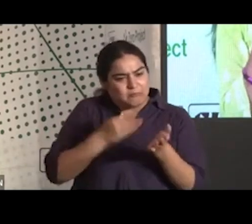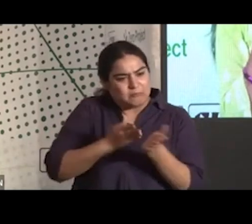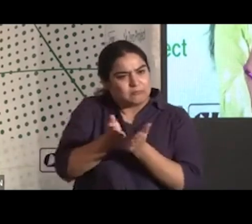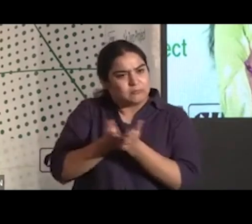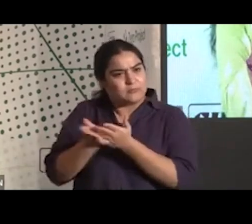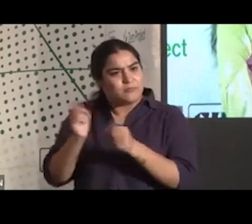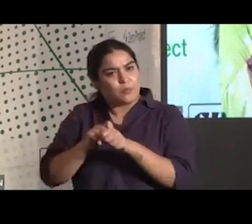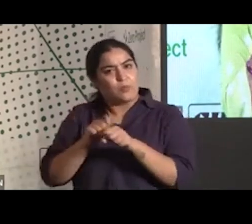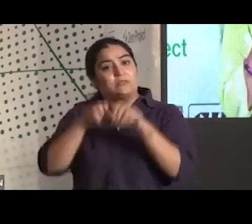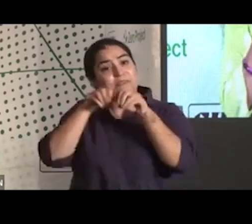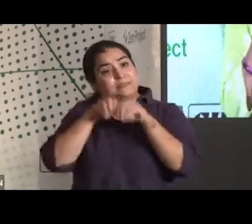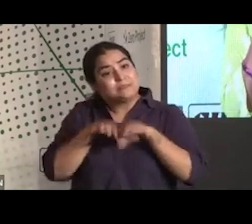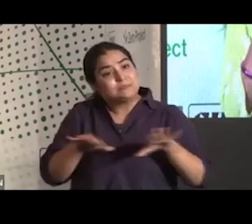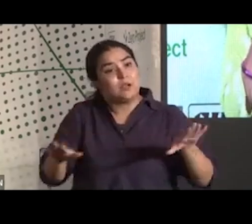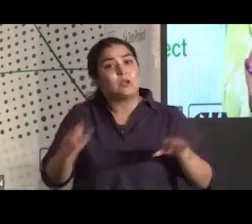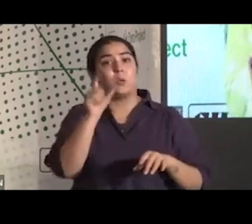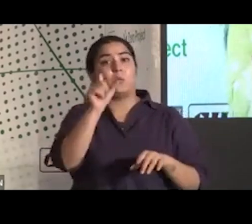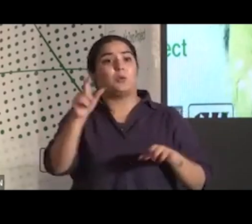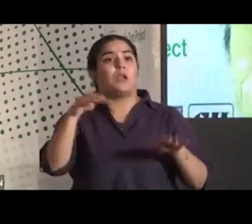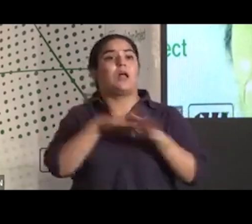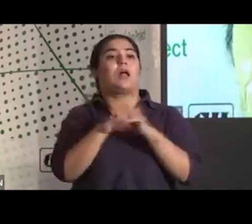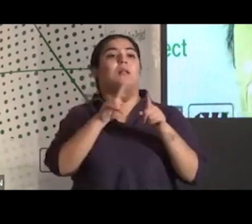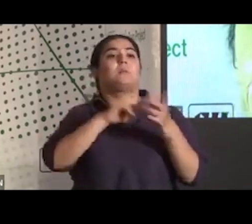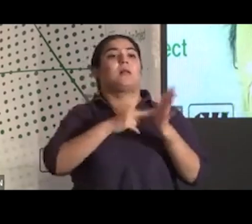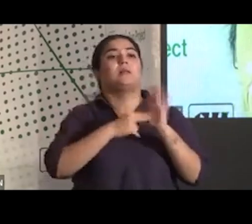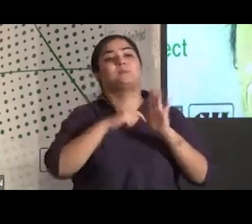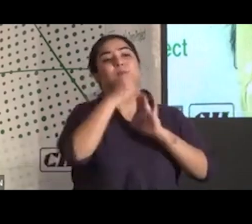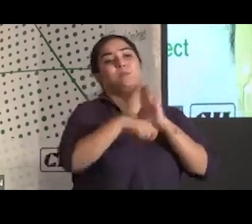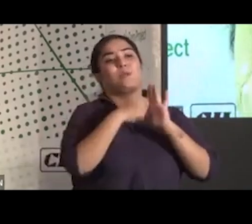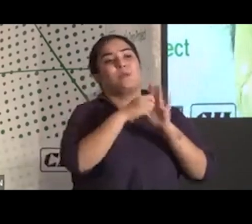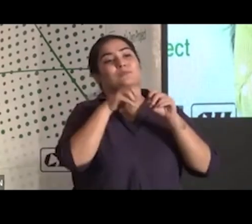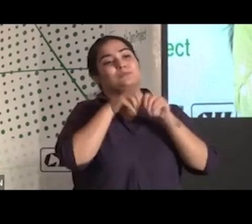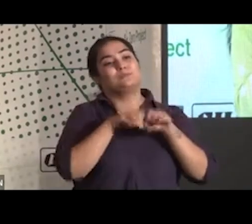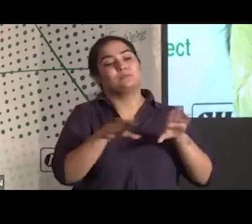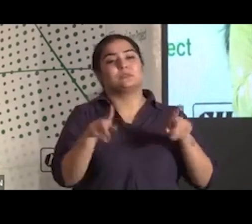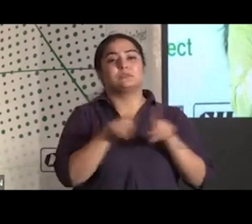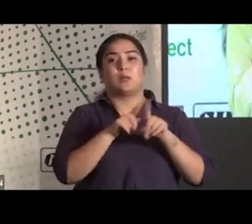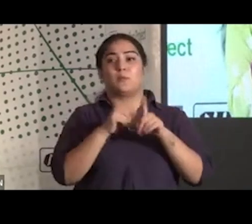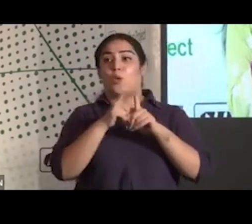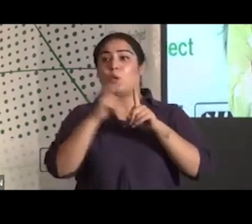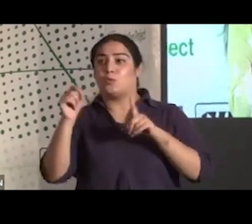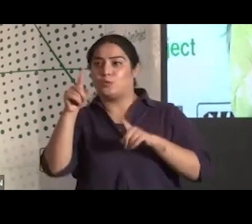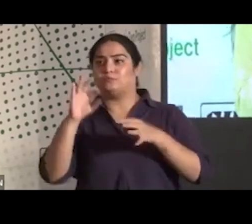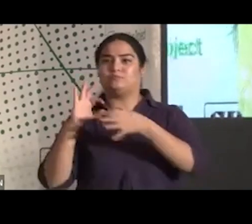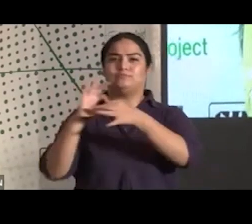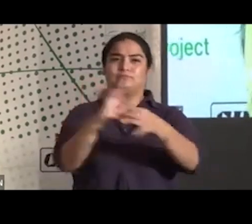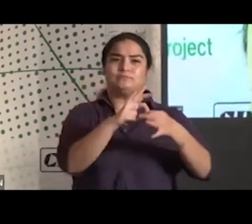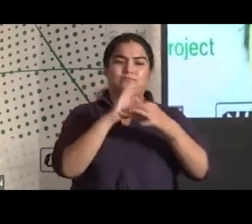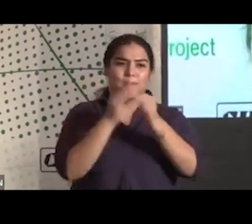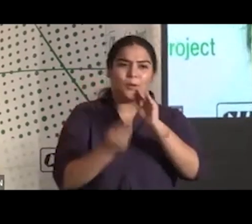to spread word about project with their what we do, get maximum connections, get